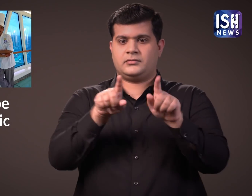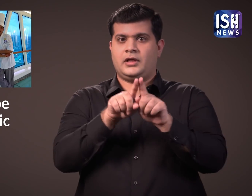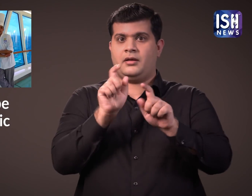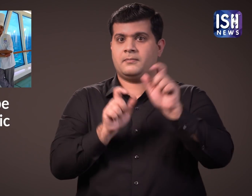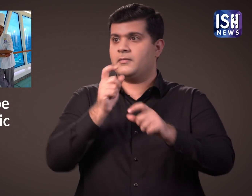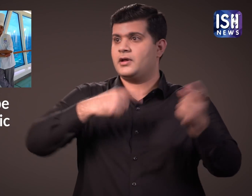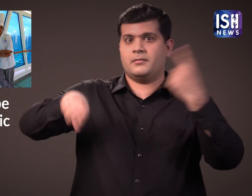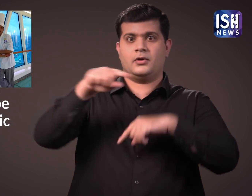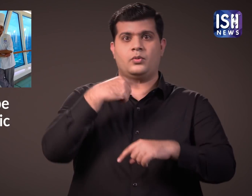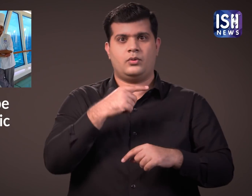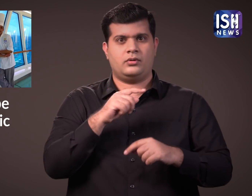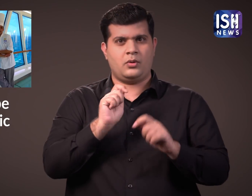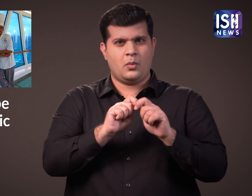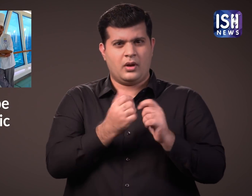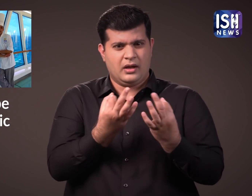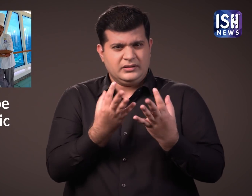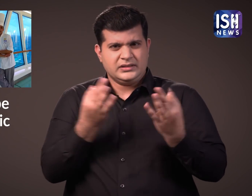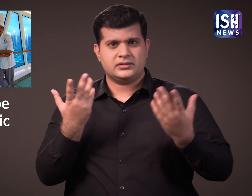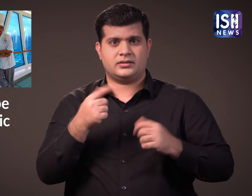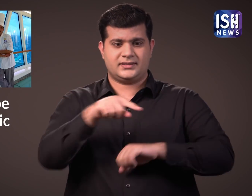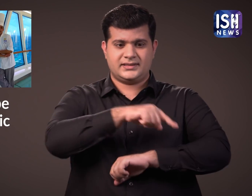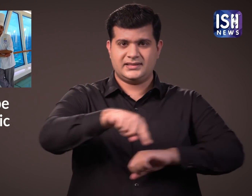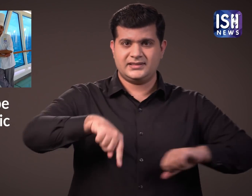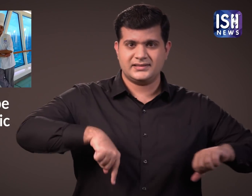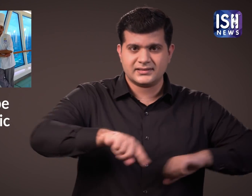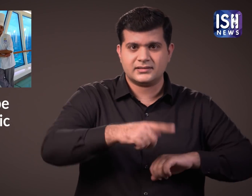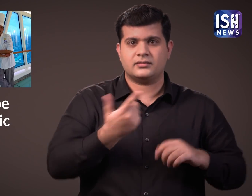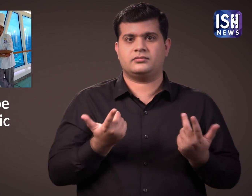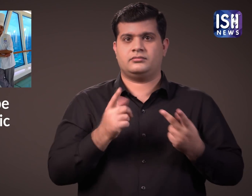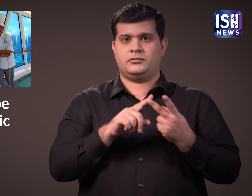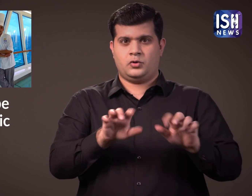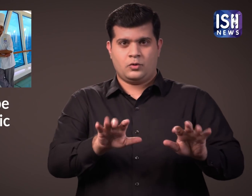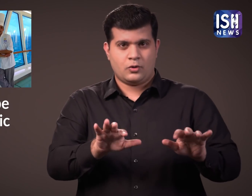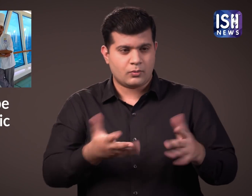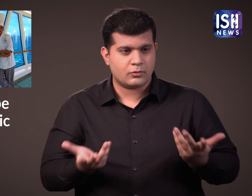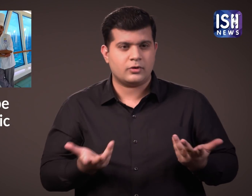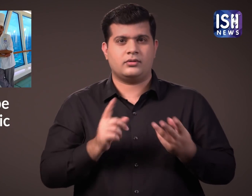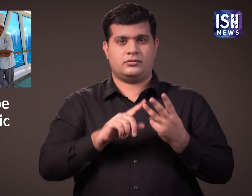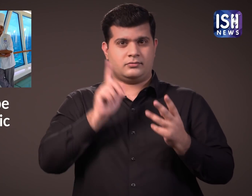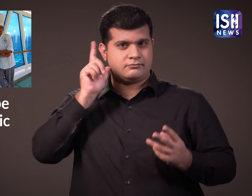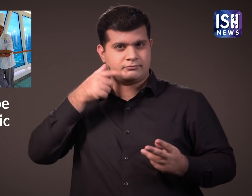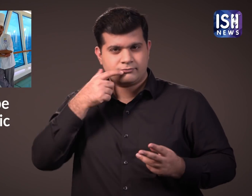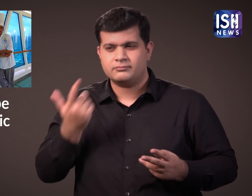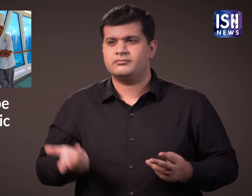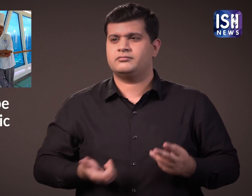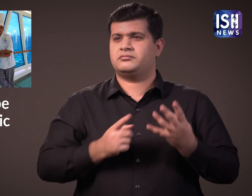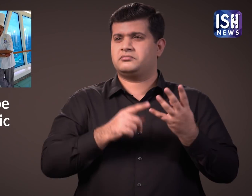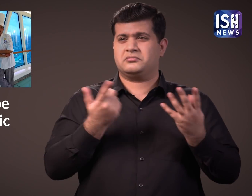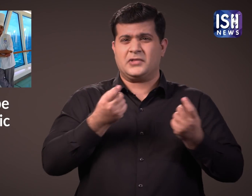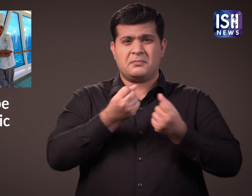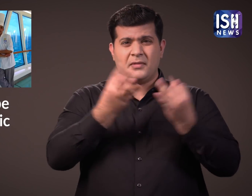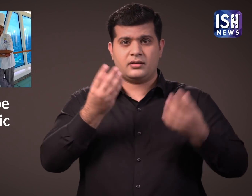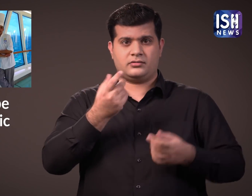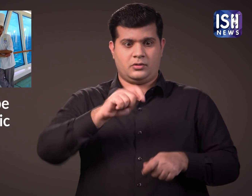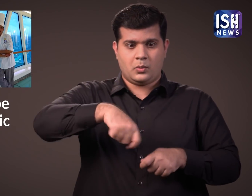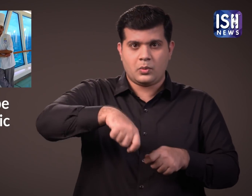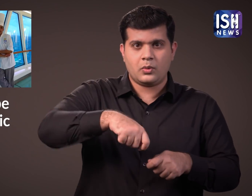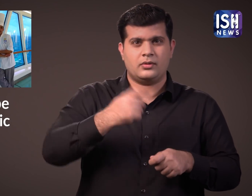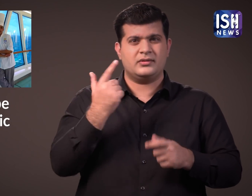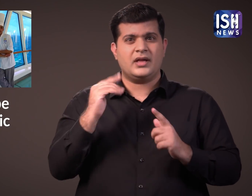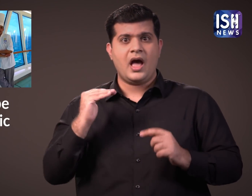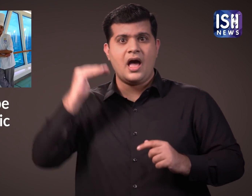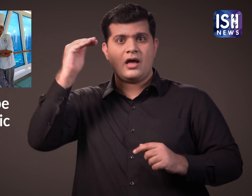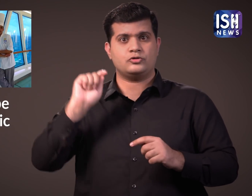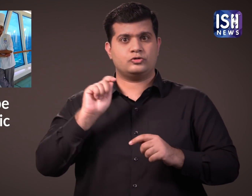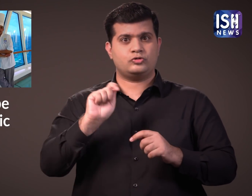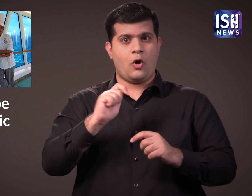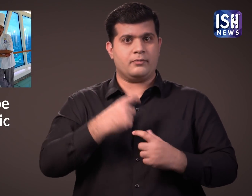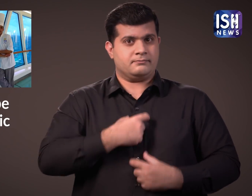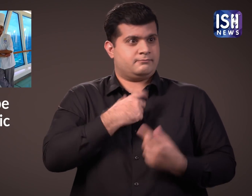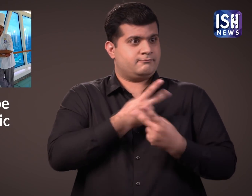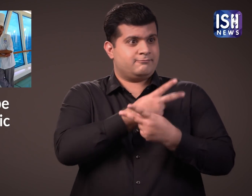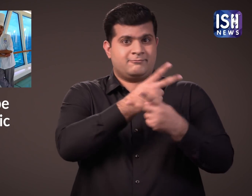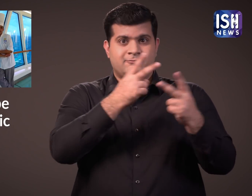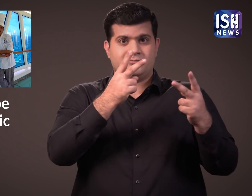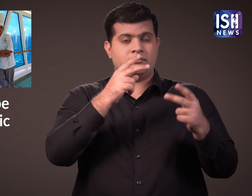There were many professionals like engineers, call center employees, chefs, etc.